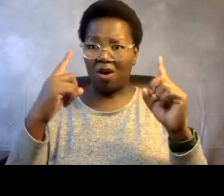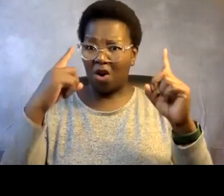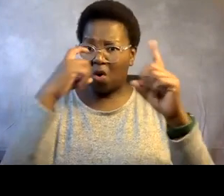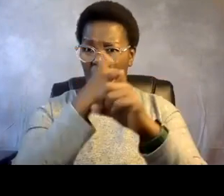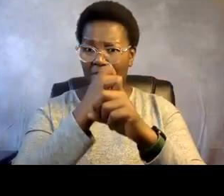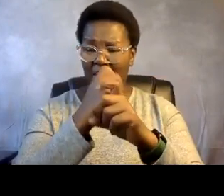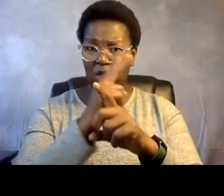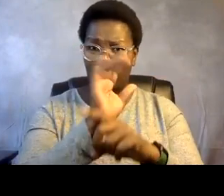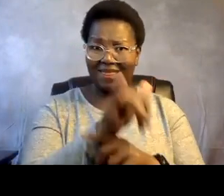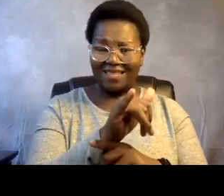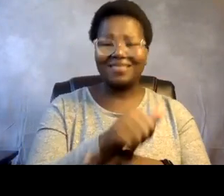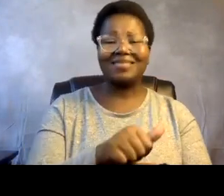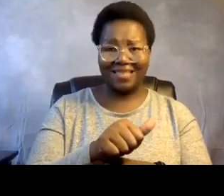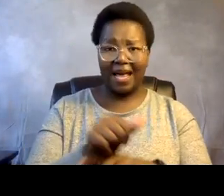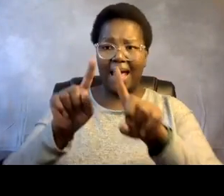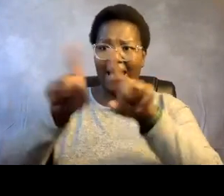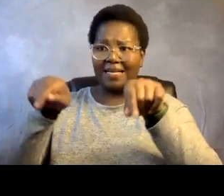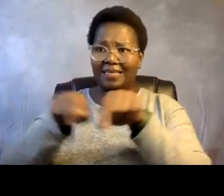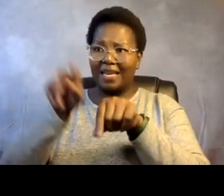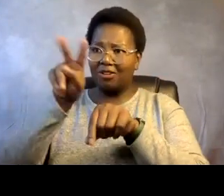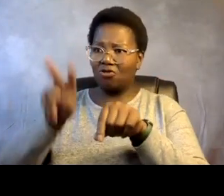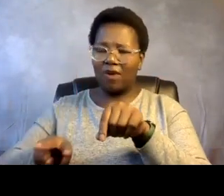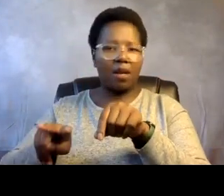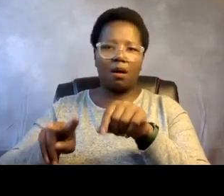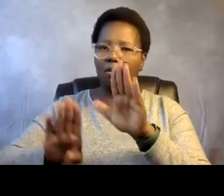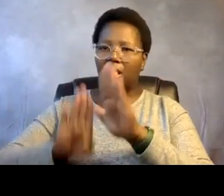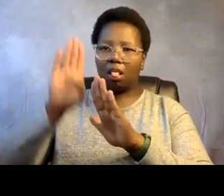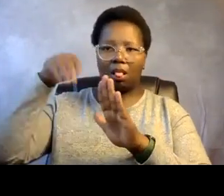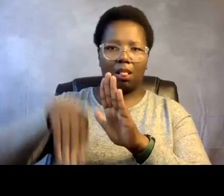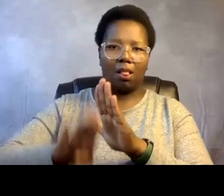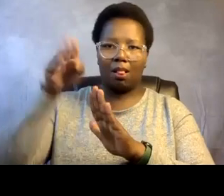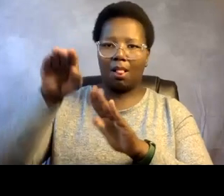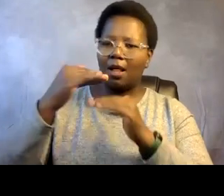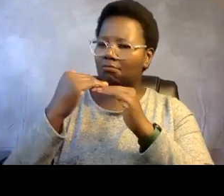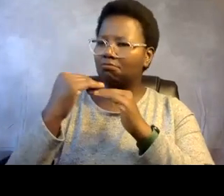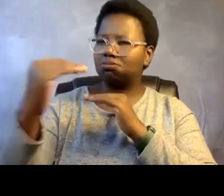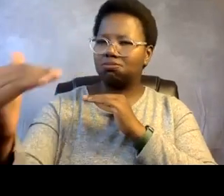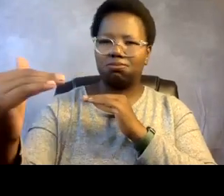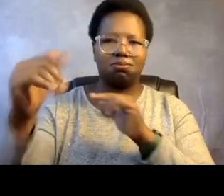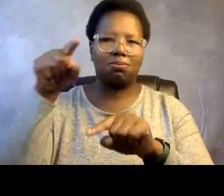behavior can become less consistent. If you're just testing image alternative text and form,